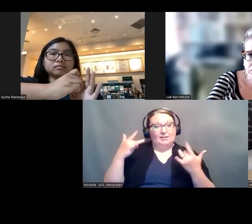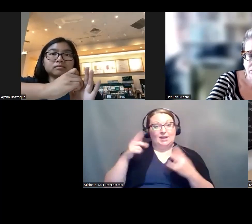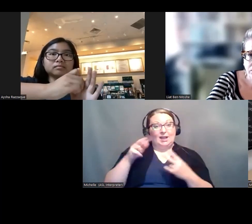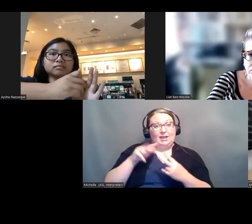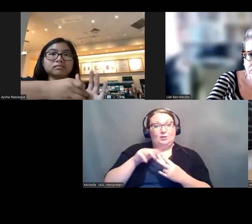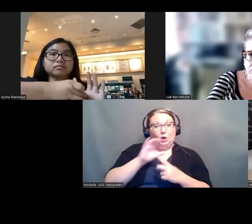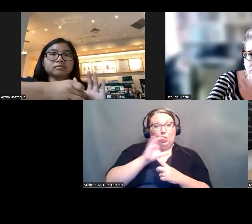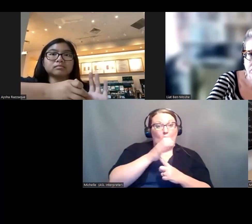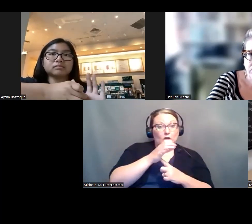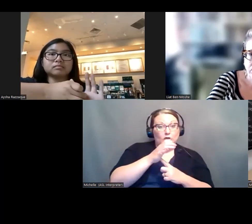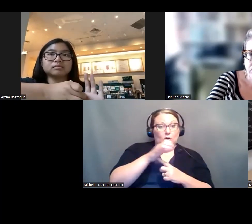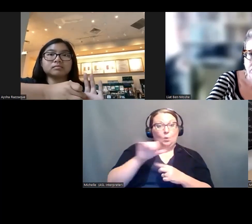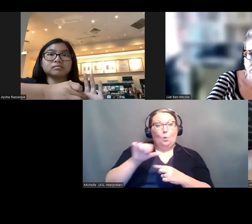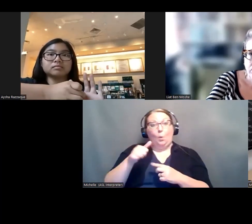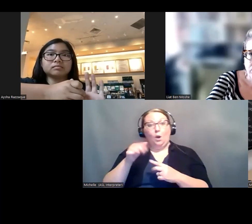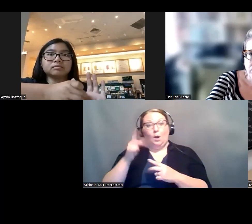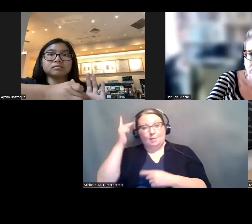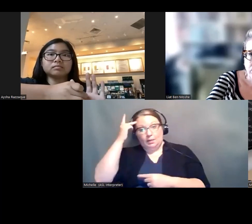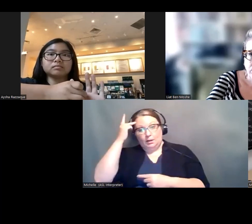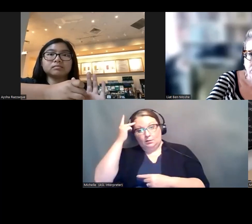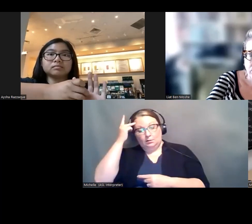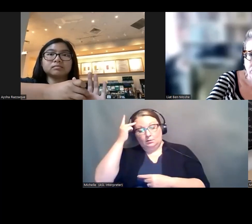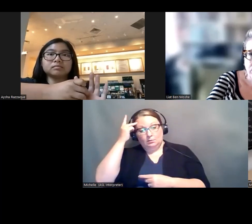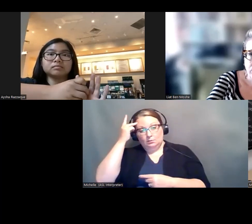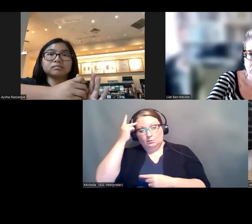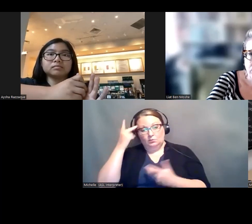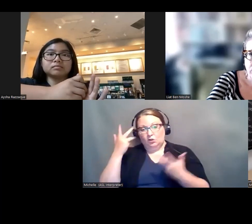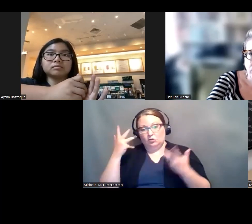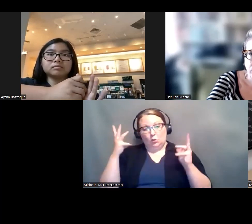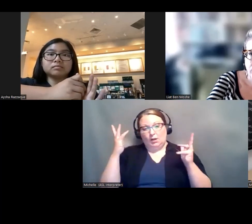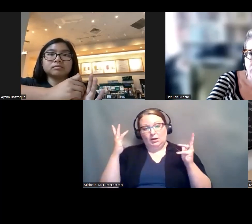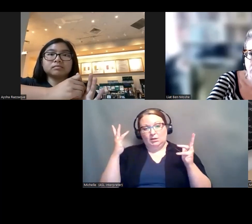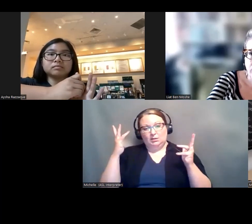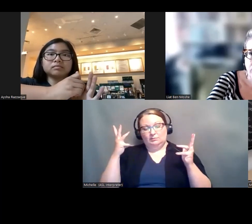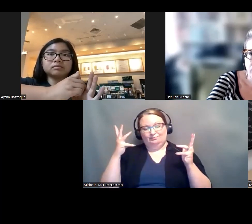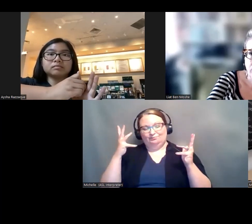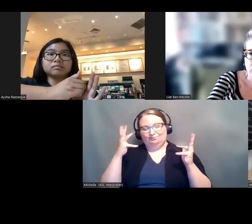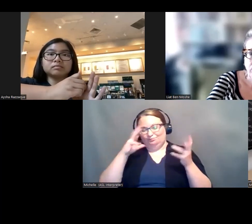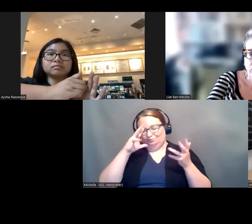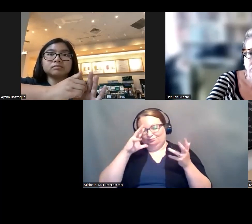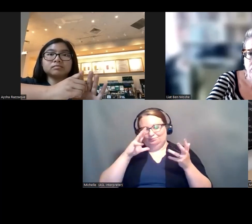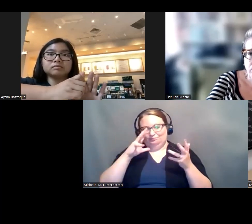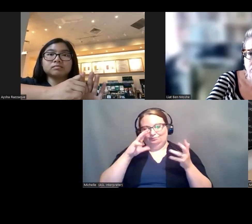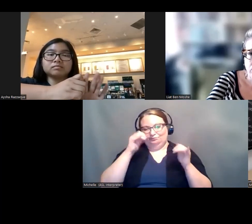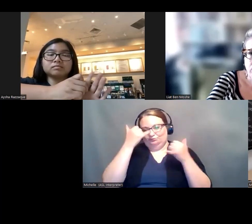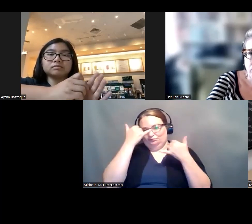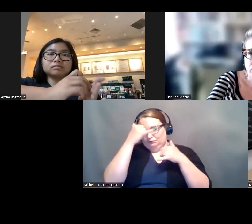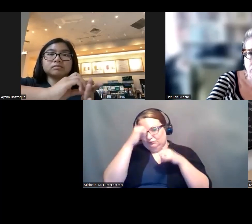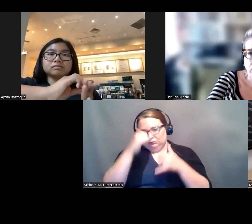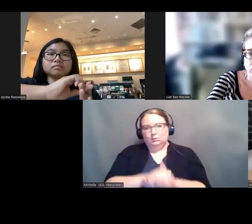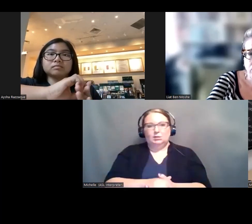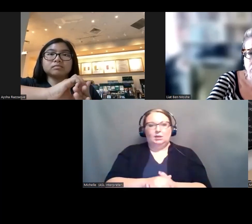or political is already, to me a kind of absurd notion. I think that Liat is debunking that.